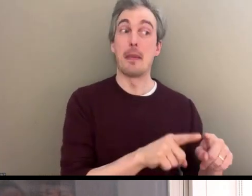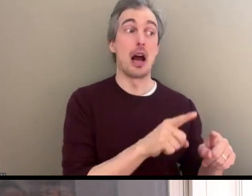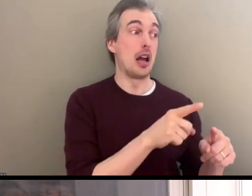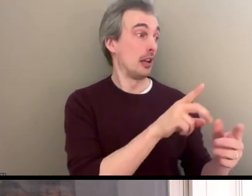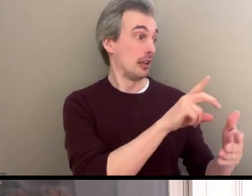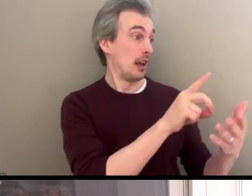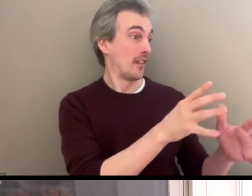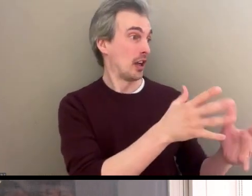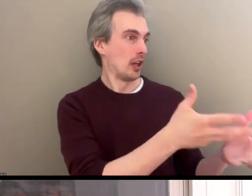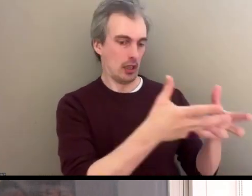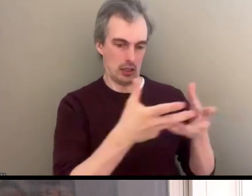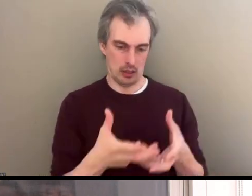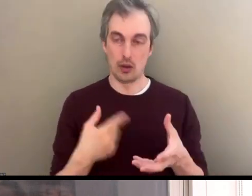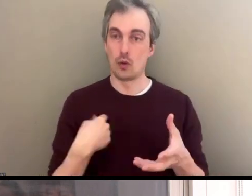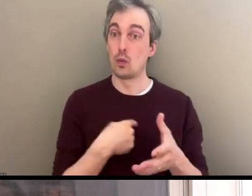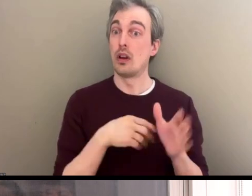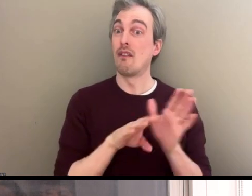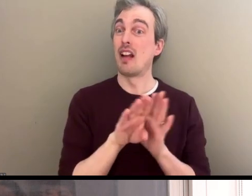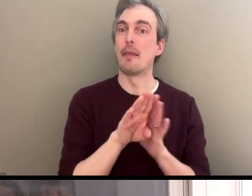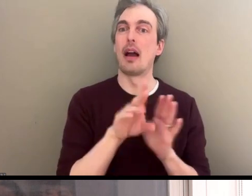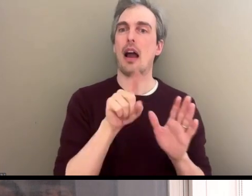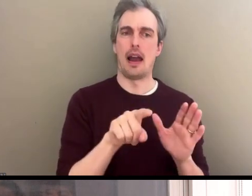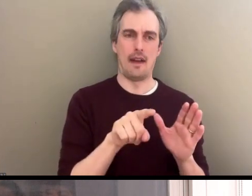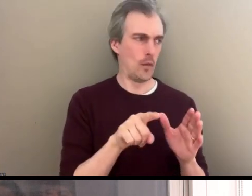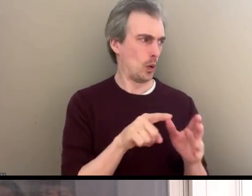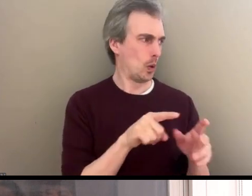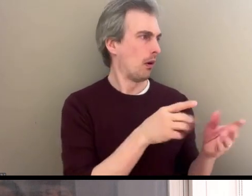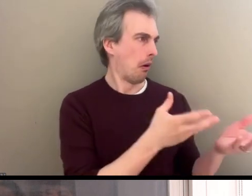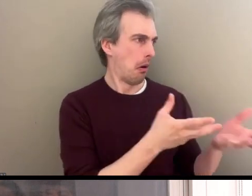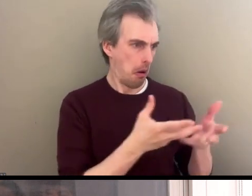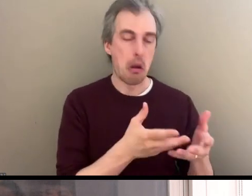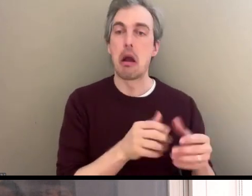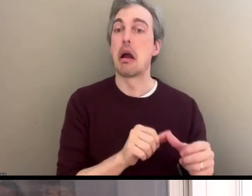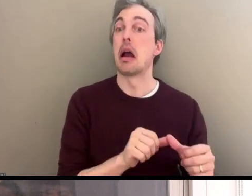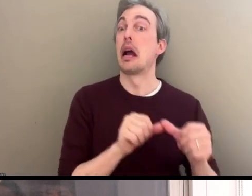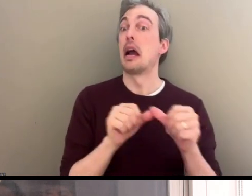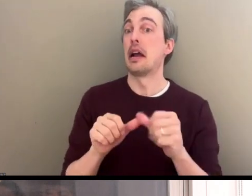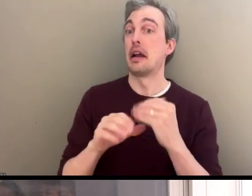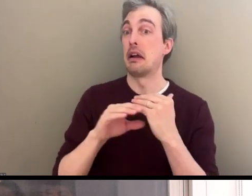If we don't, as the graph shows, fixing it later introduces even more